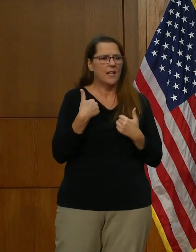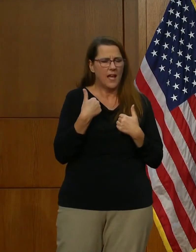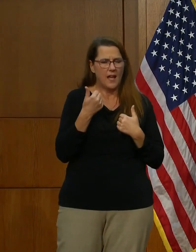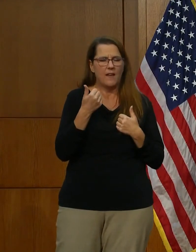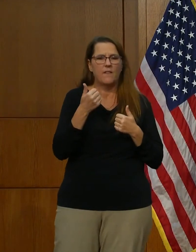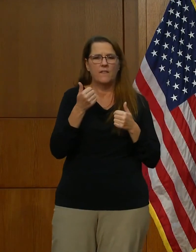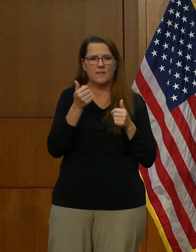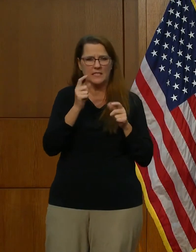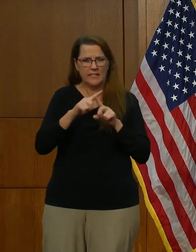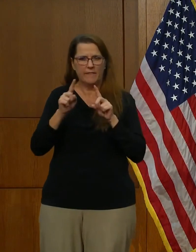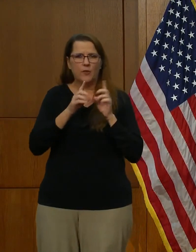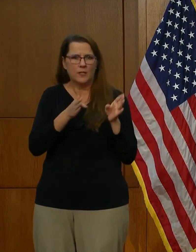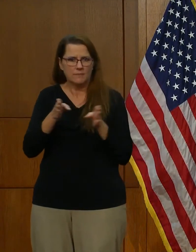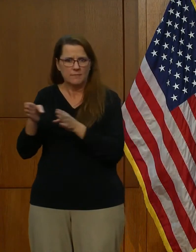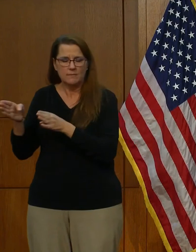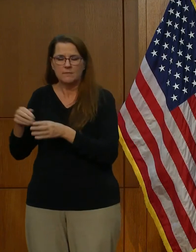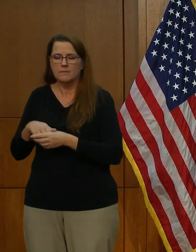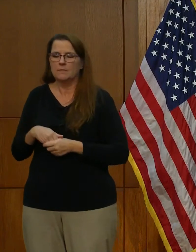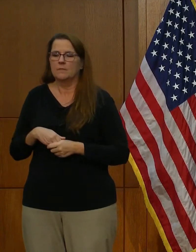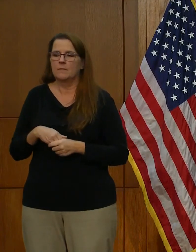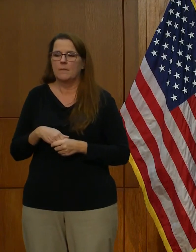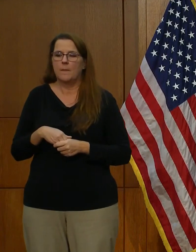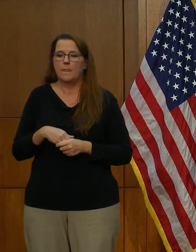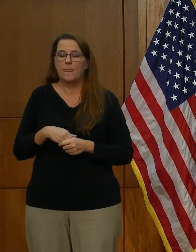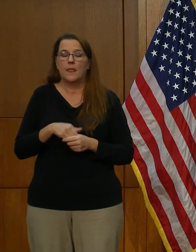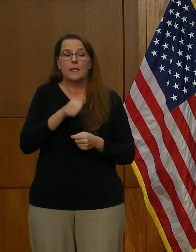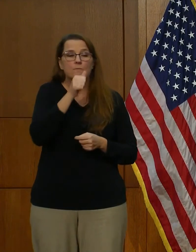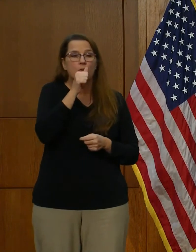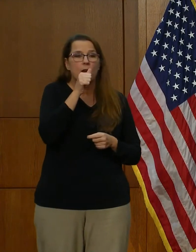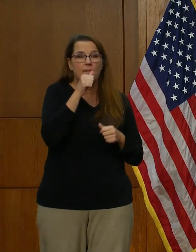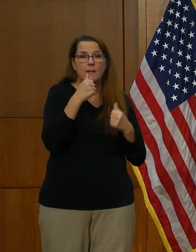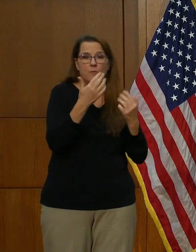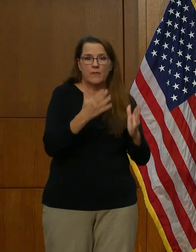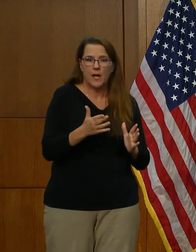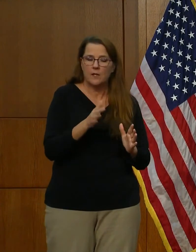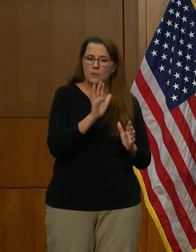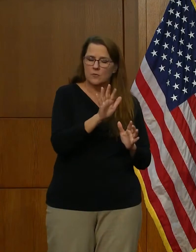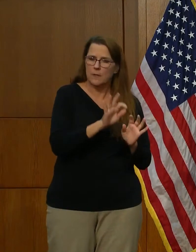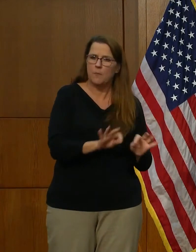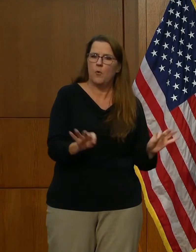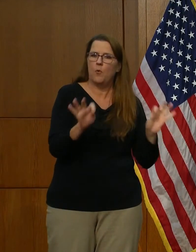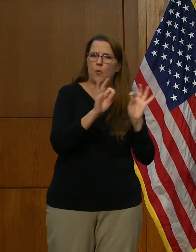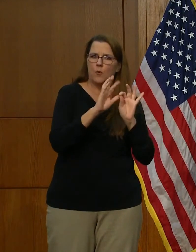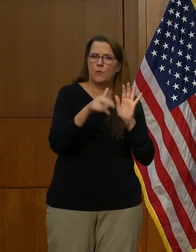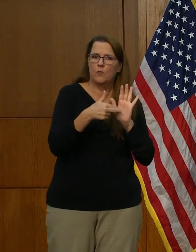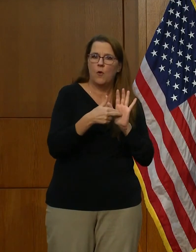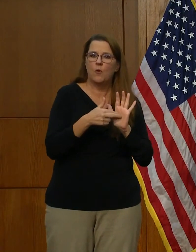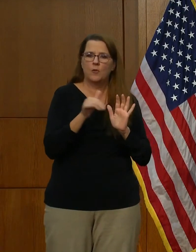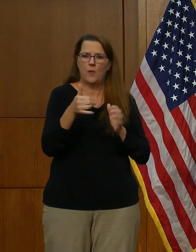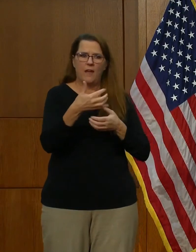THERE'S A COUPLE OF STRATEGIES THAT WE THAT THAT WILL CONTINUE TO EMPLOY TO GET THERE. ONE